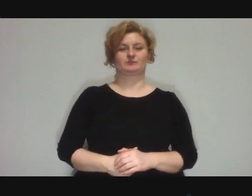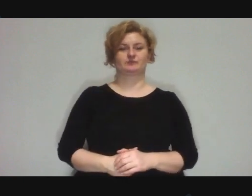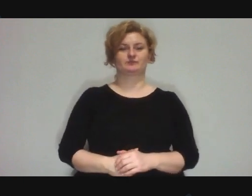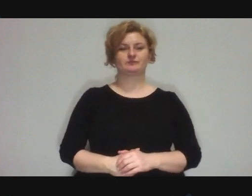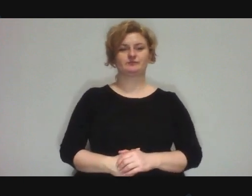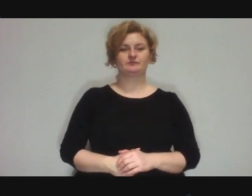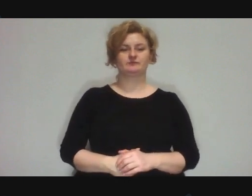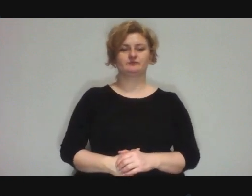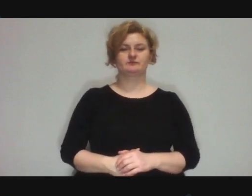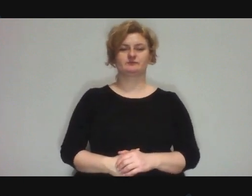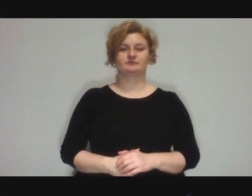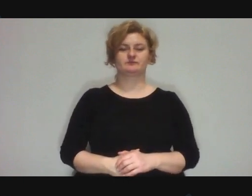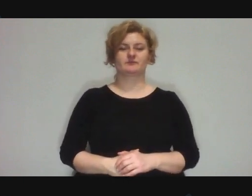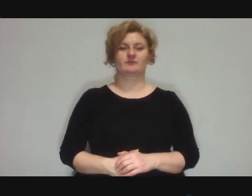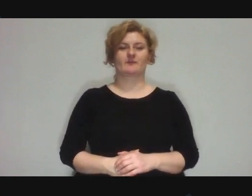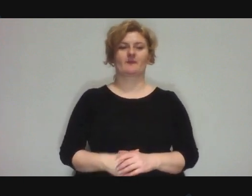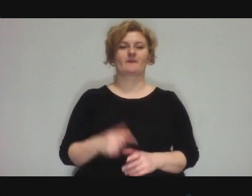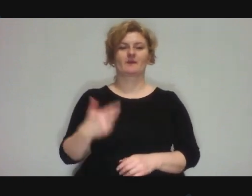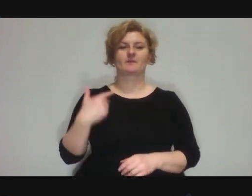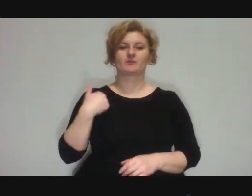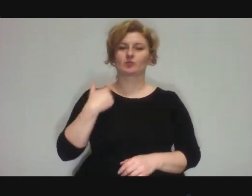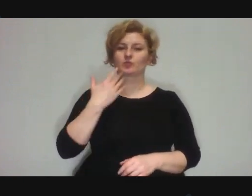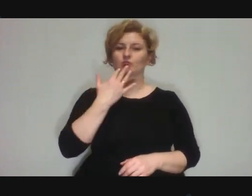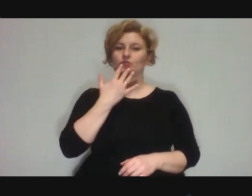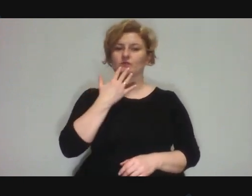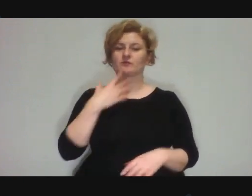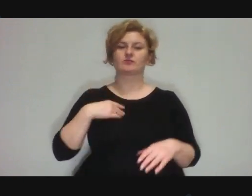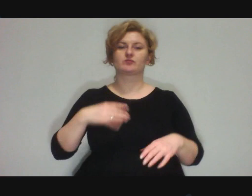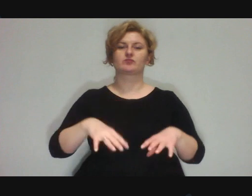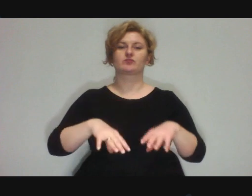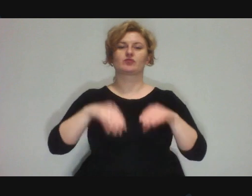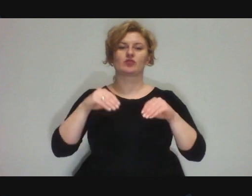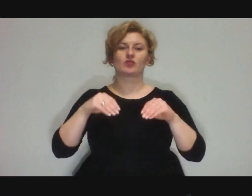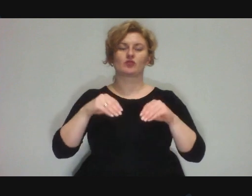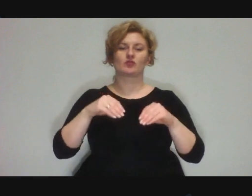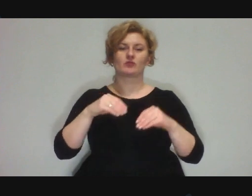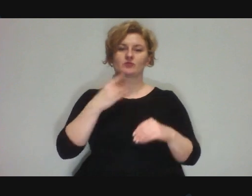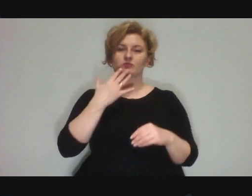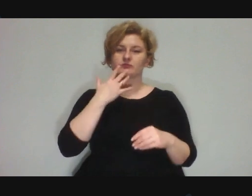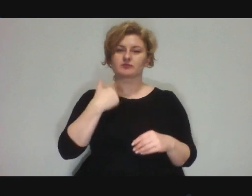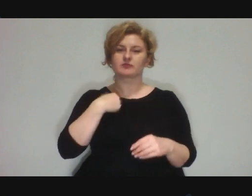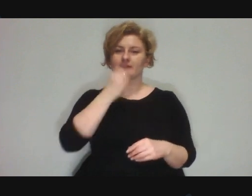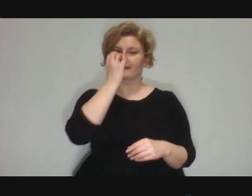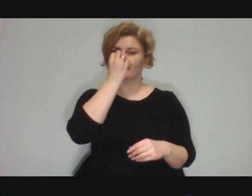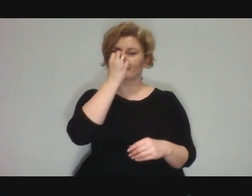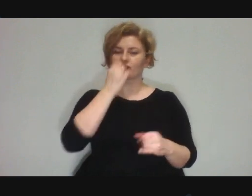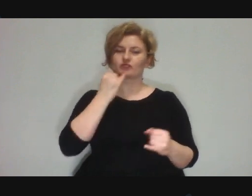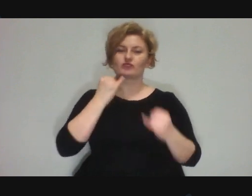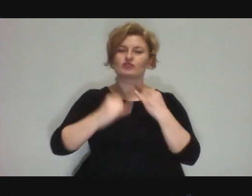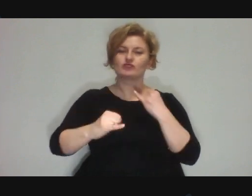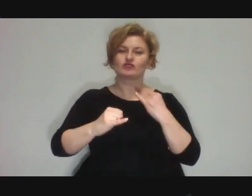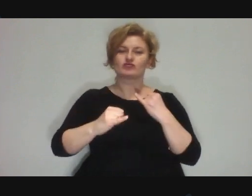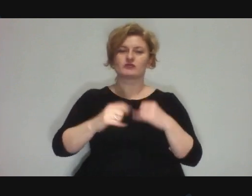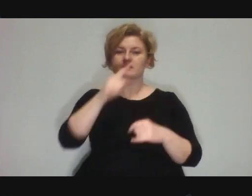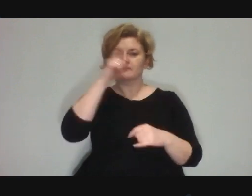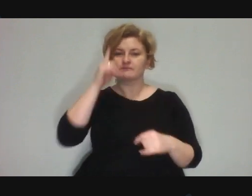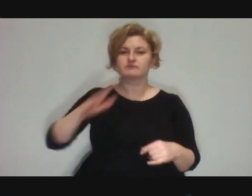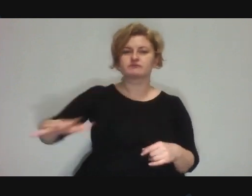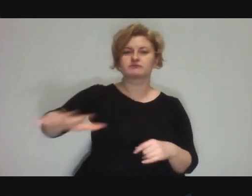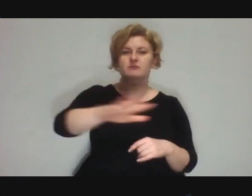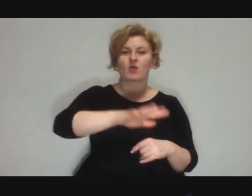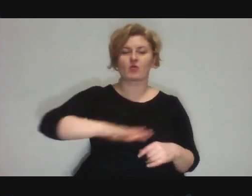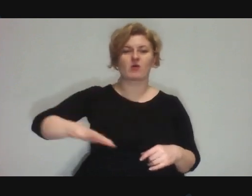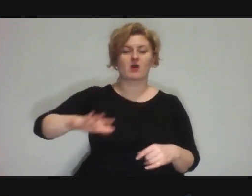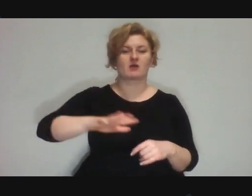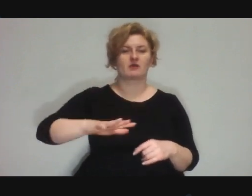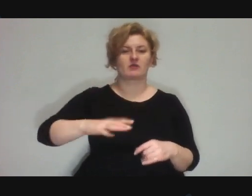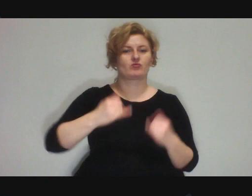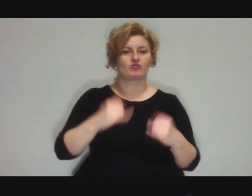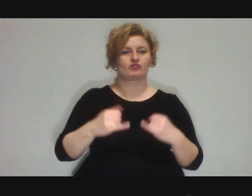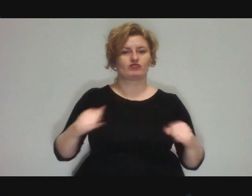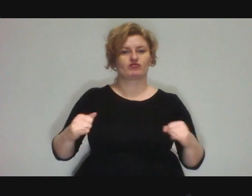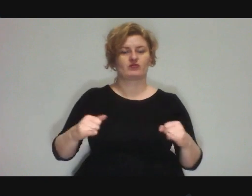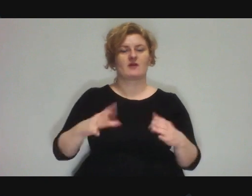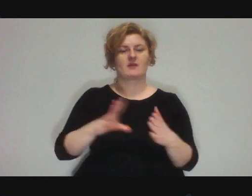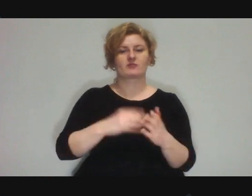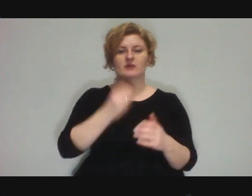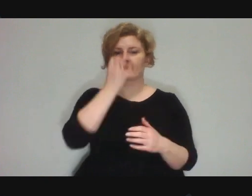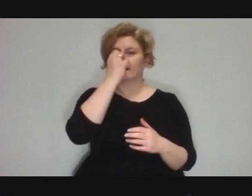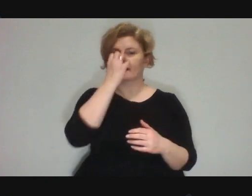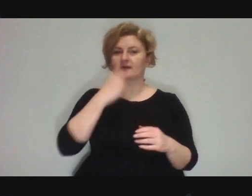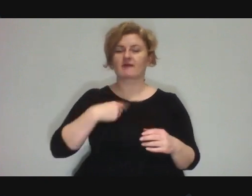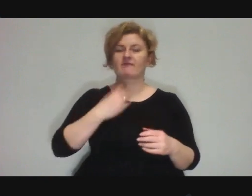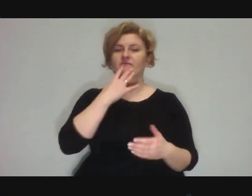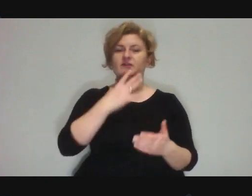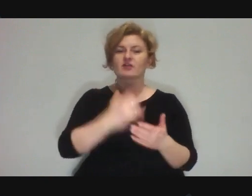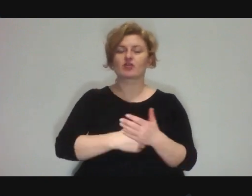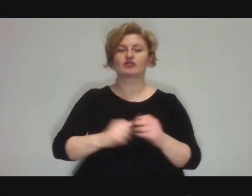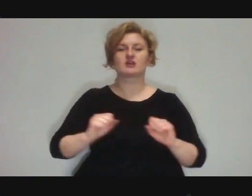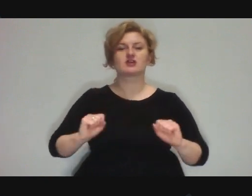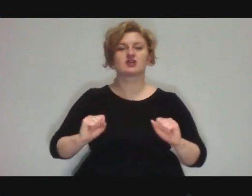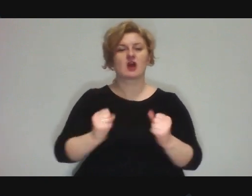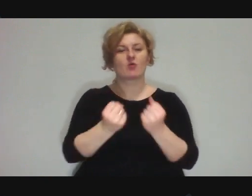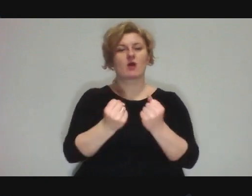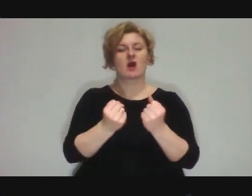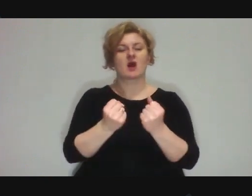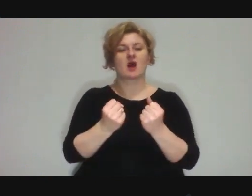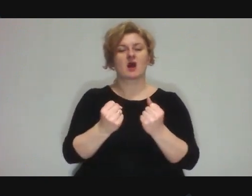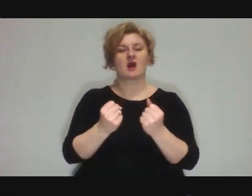Dominika: You mentioned at the beginning of this talk about circus in various difficult communities, used for animation activities more related to re-socialisation.